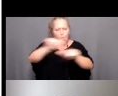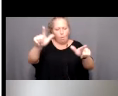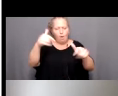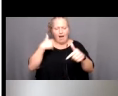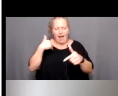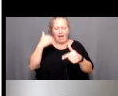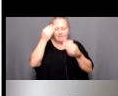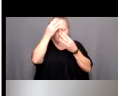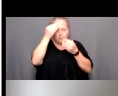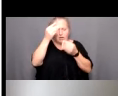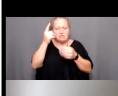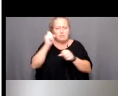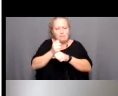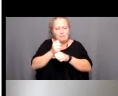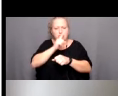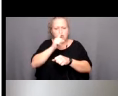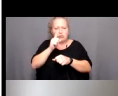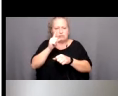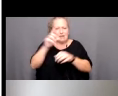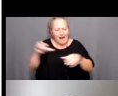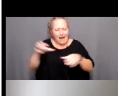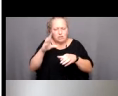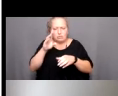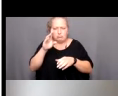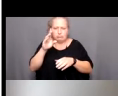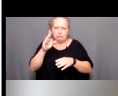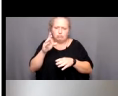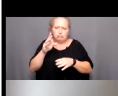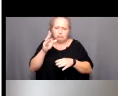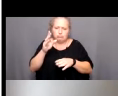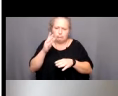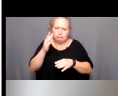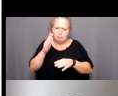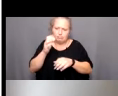for timely action to prevent heat illness in California workers. Next slide.